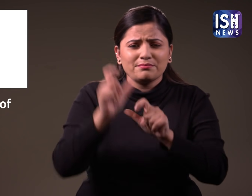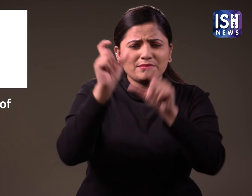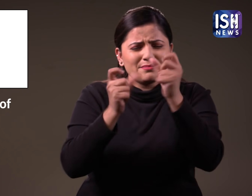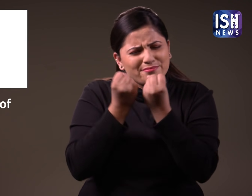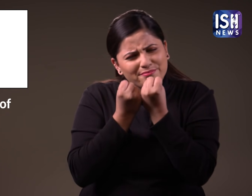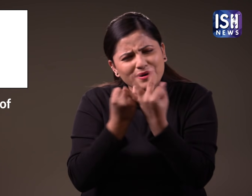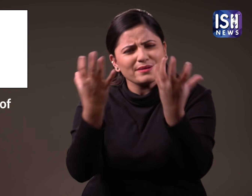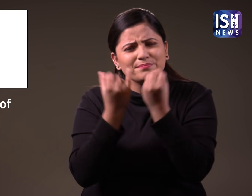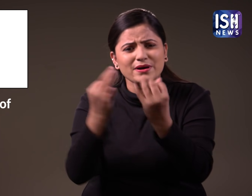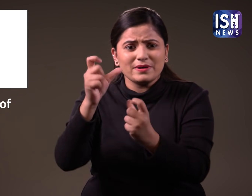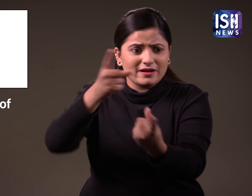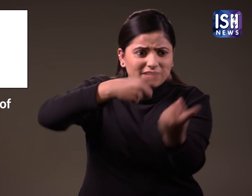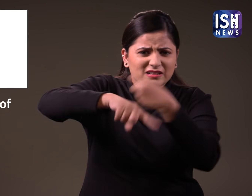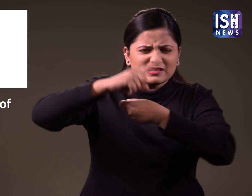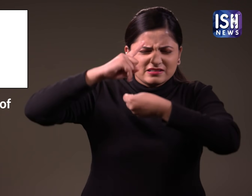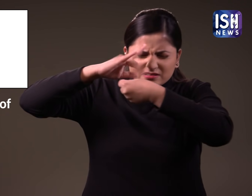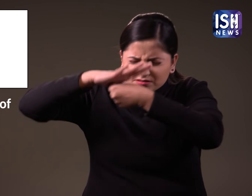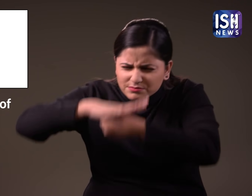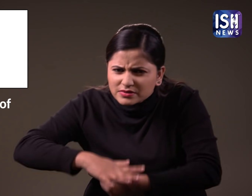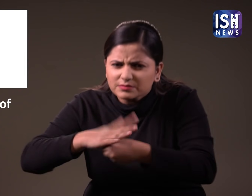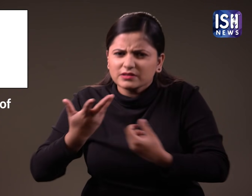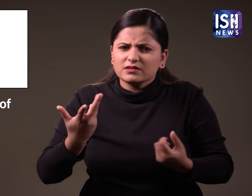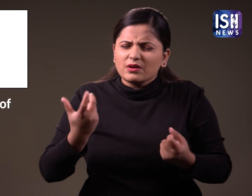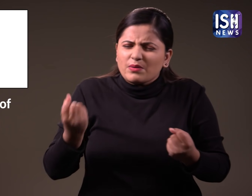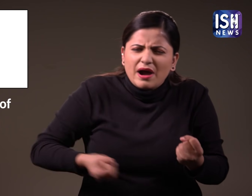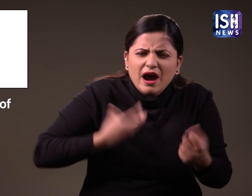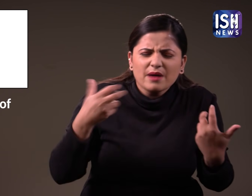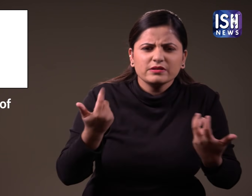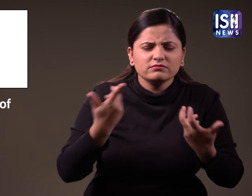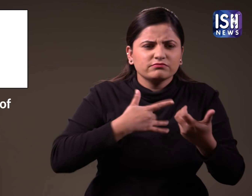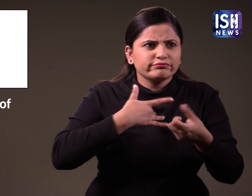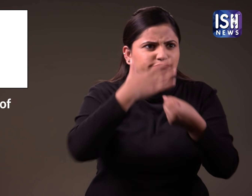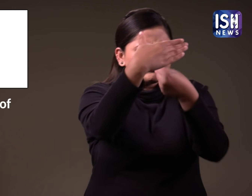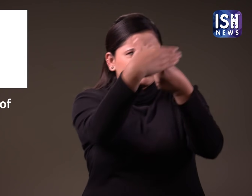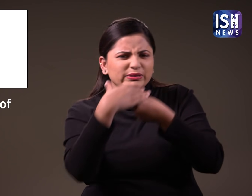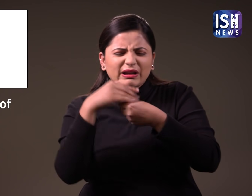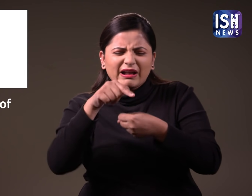most of the people who are caught or consume drugs are mentally stressed & oppressed.